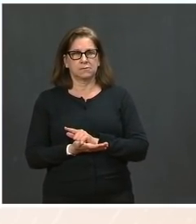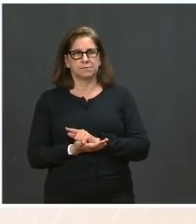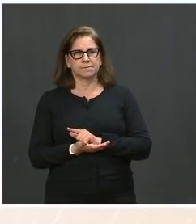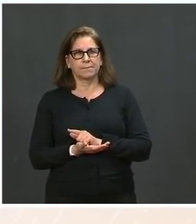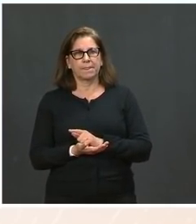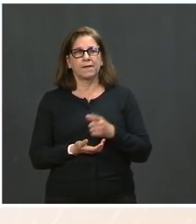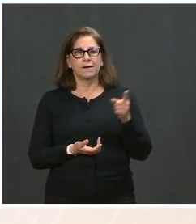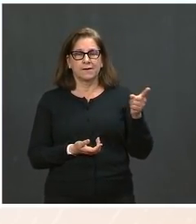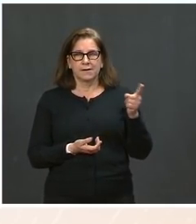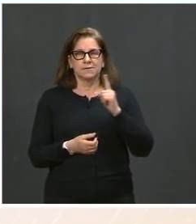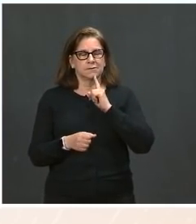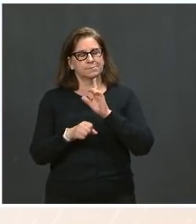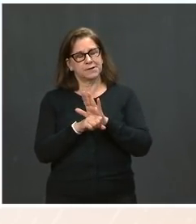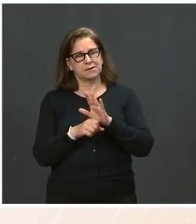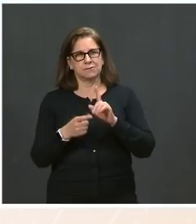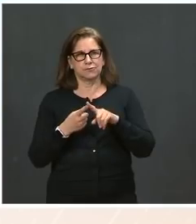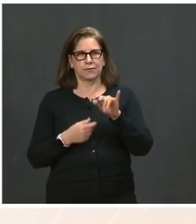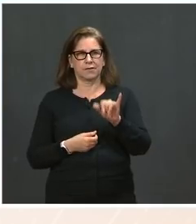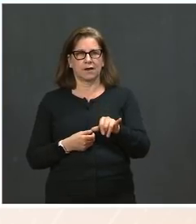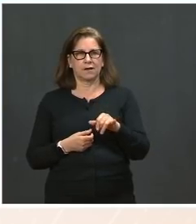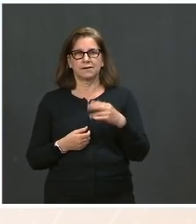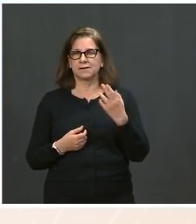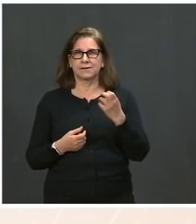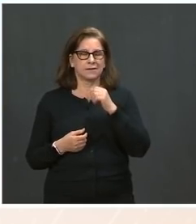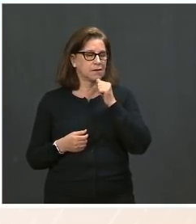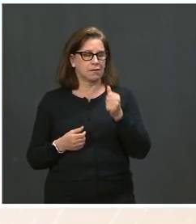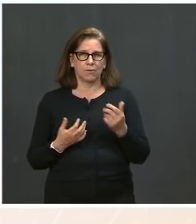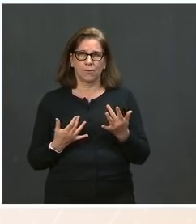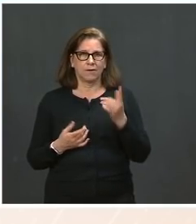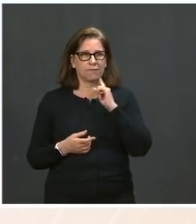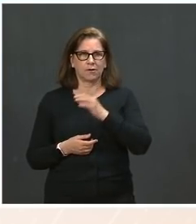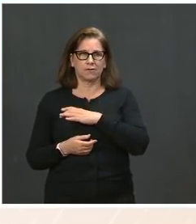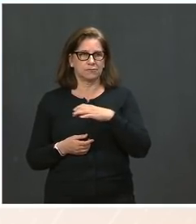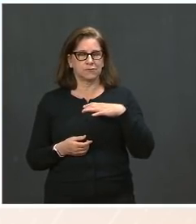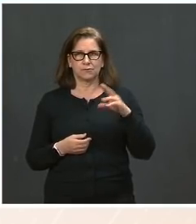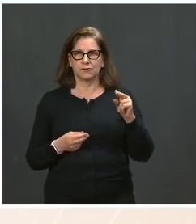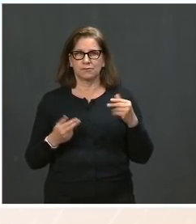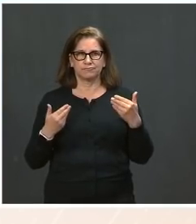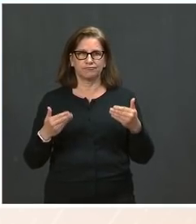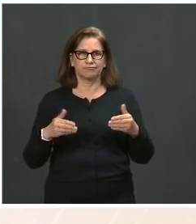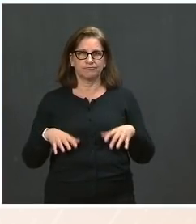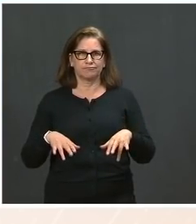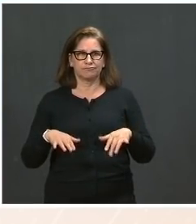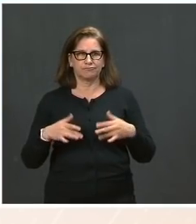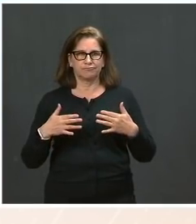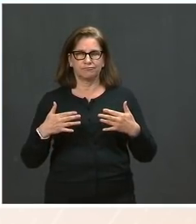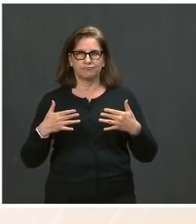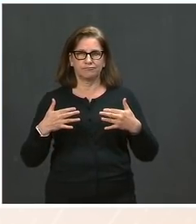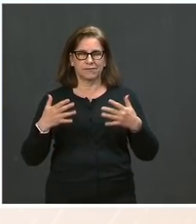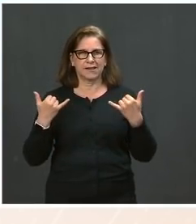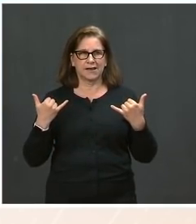But he's not going to wait. He can move on both levers at the same time. The Press: And how soon does the President expect or hope